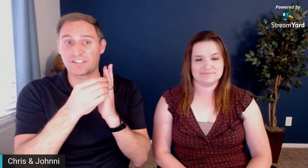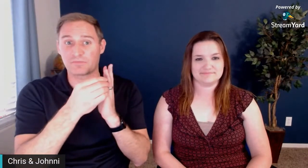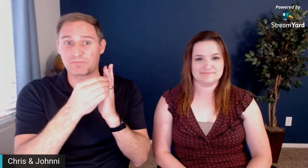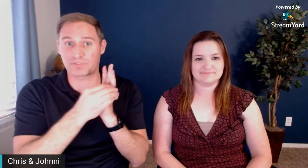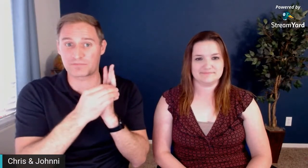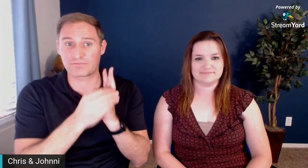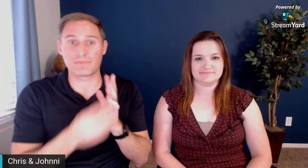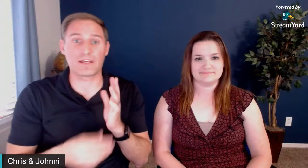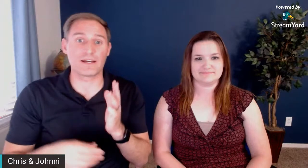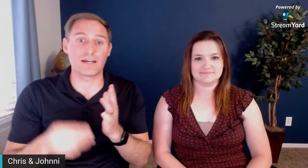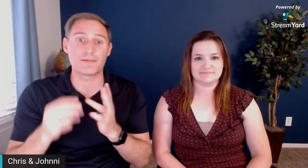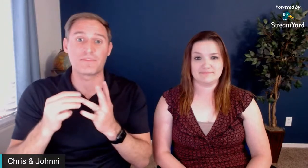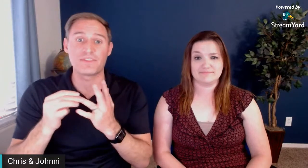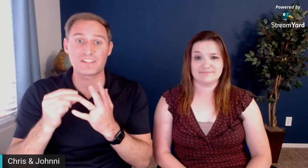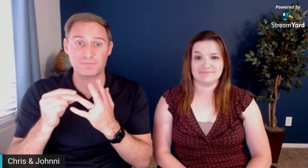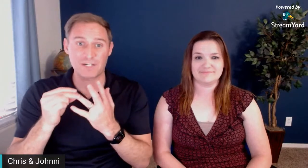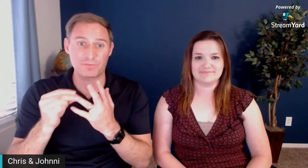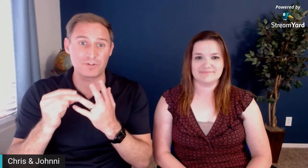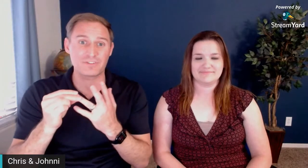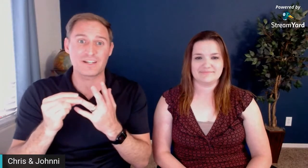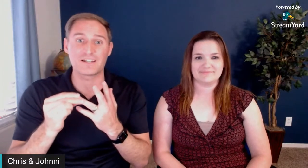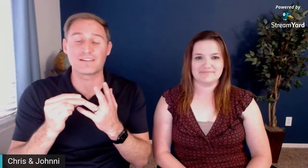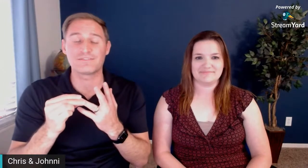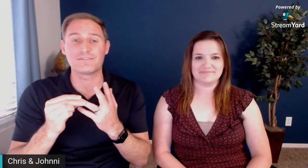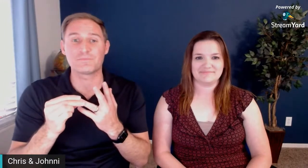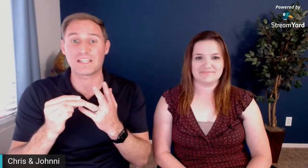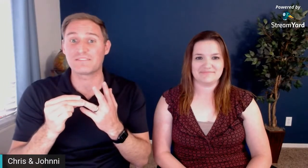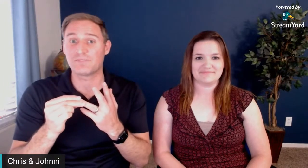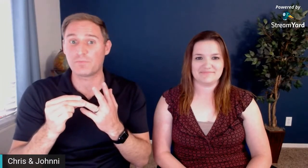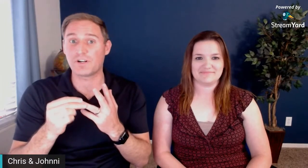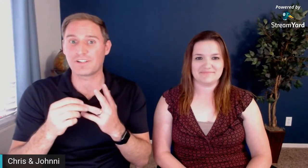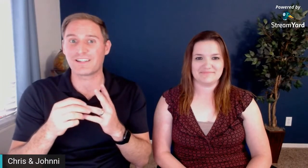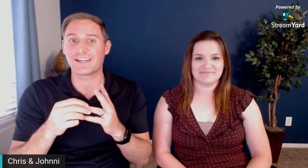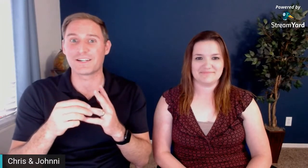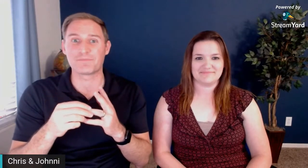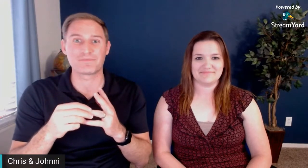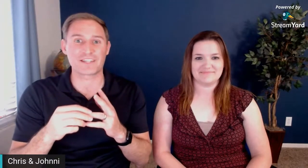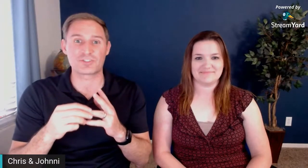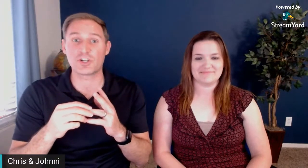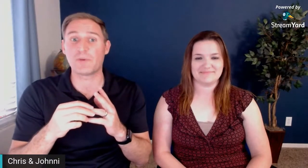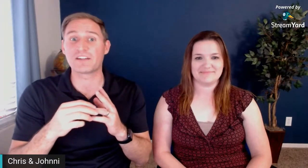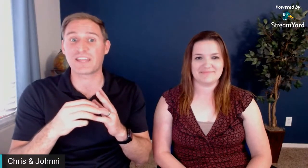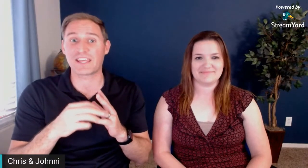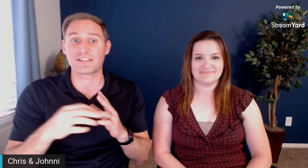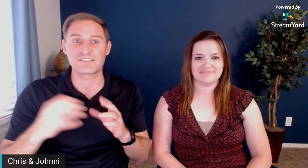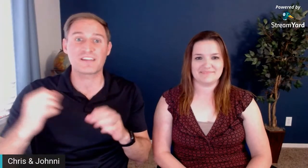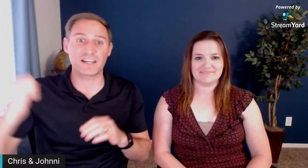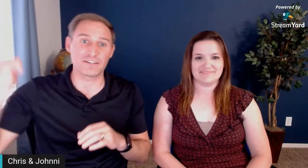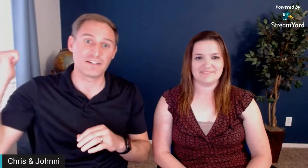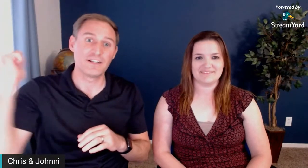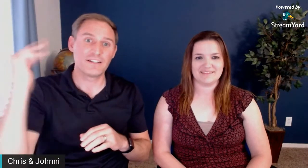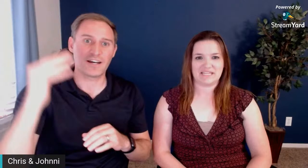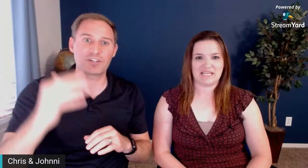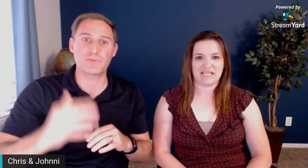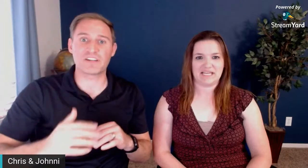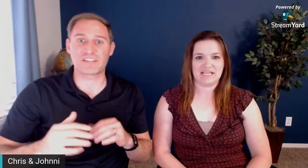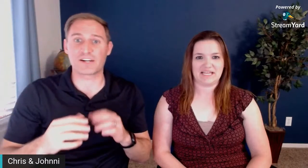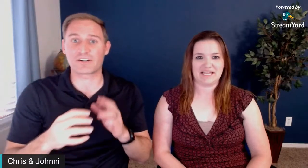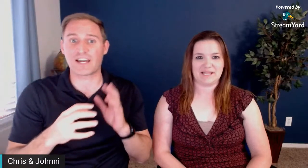just went um this one i broke uh playing football um like joe montana style 100 miles an hour caught